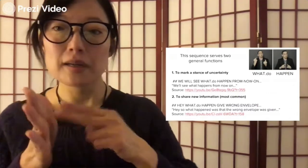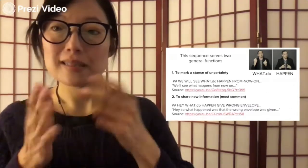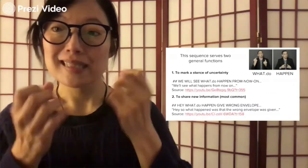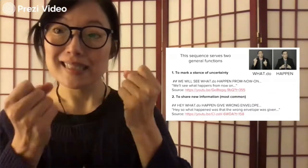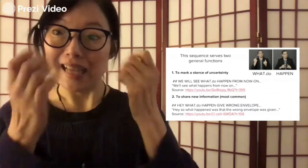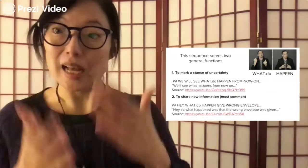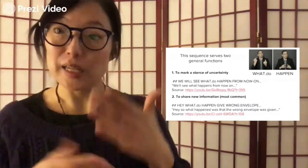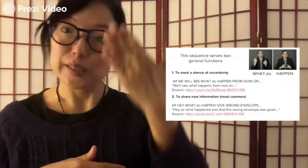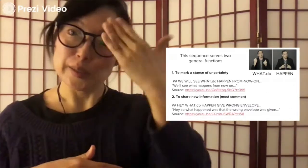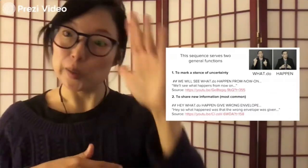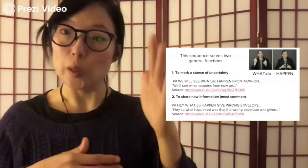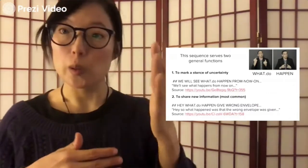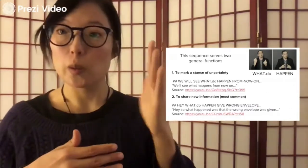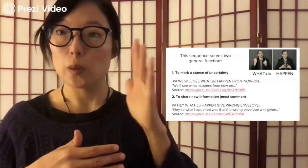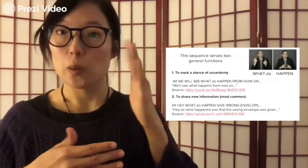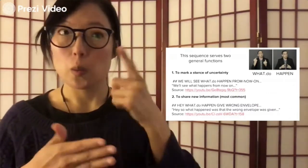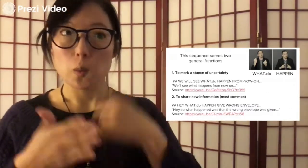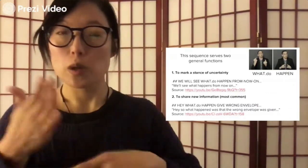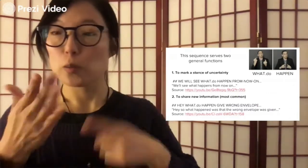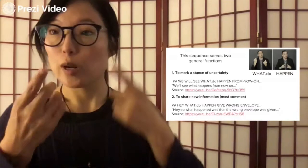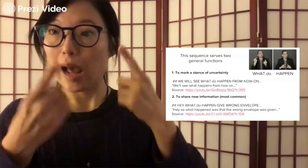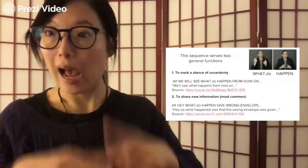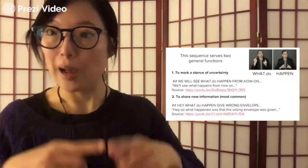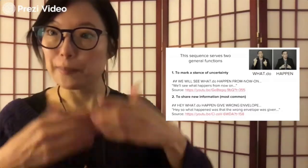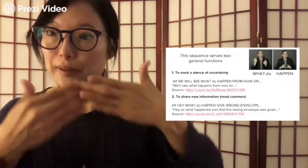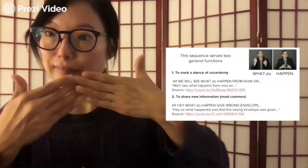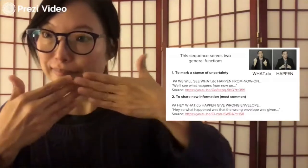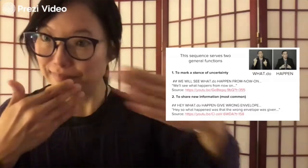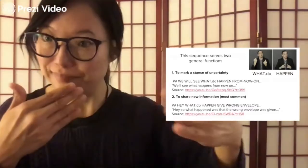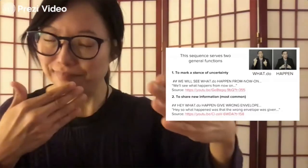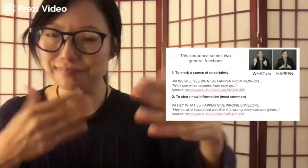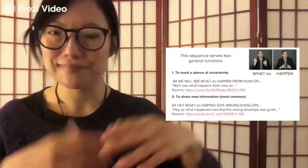meaning that the signer does not know what happened or what will